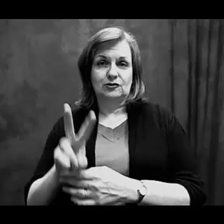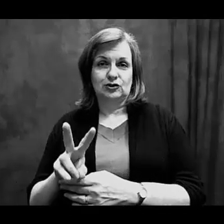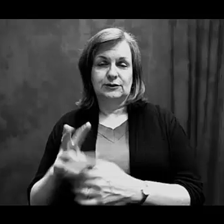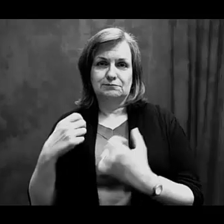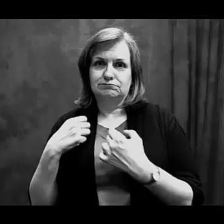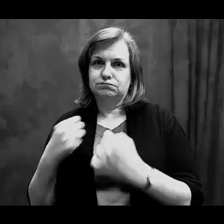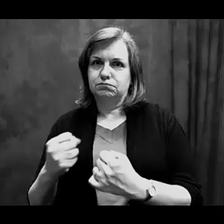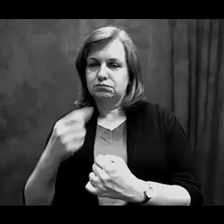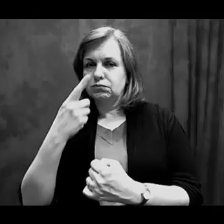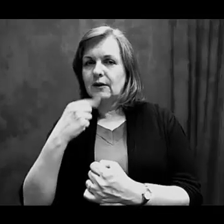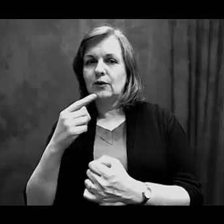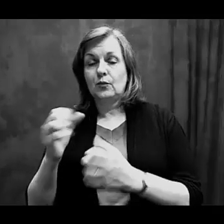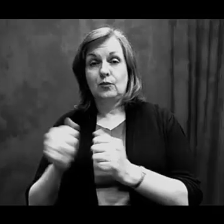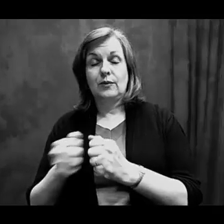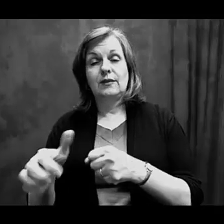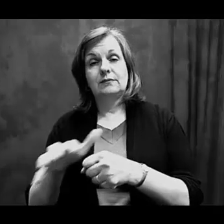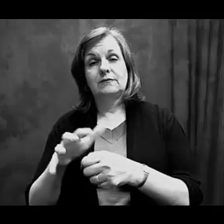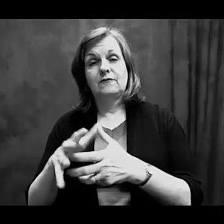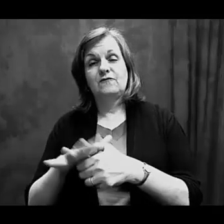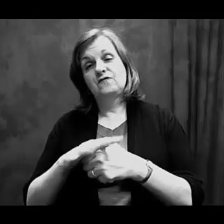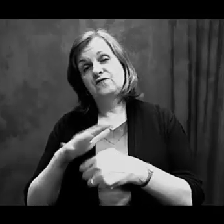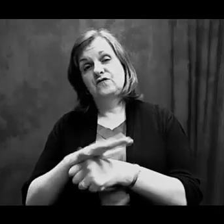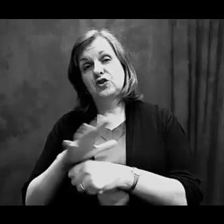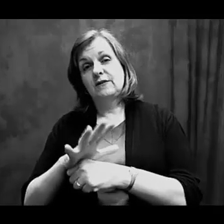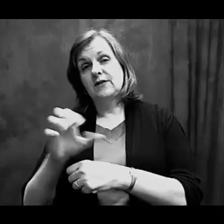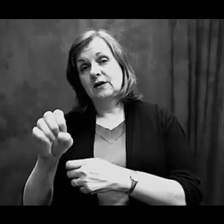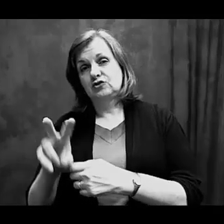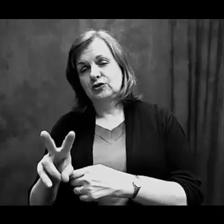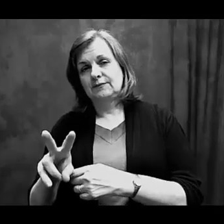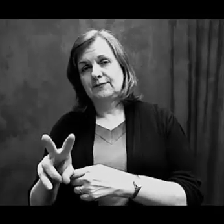I told you that it will change in brightness depending on